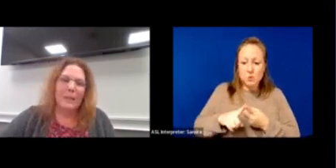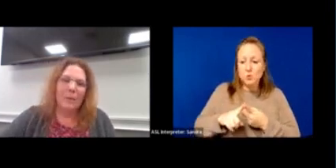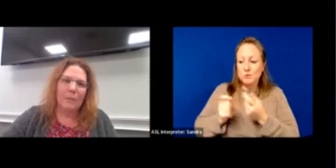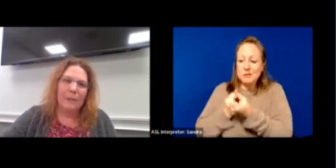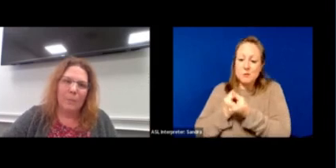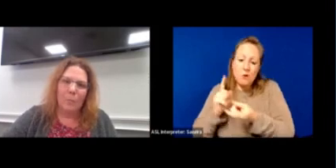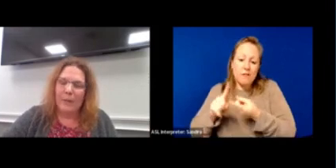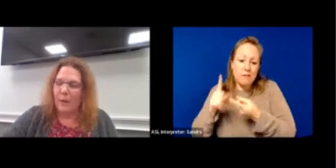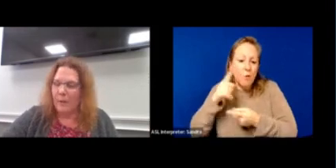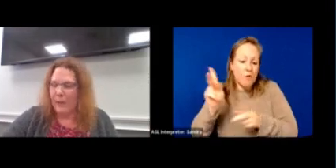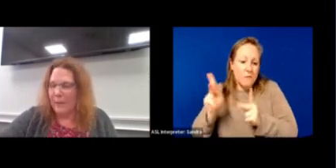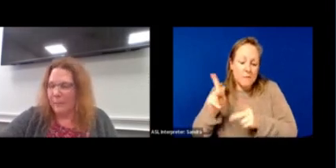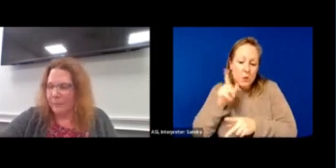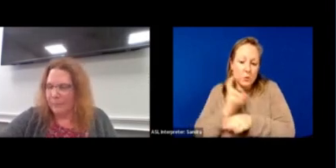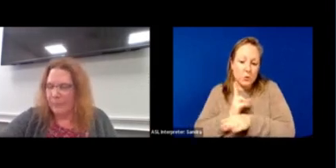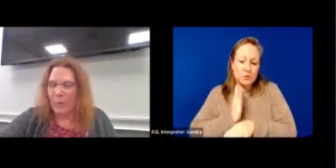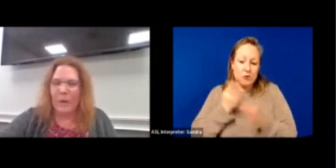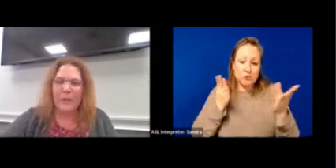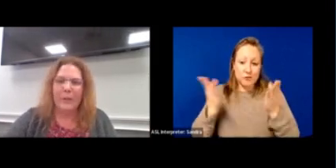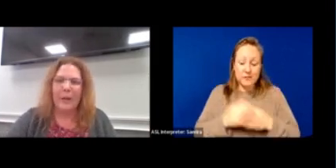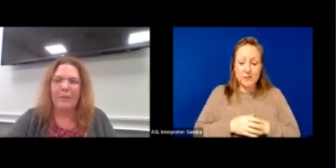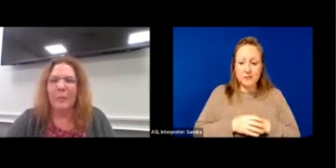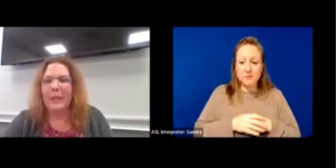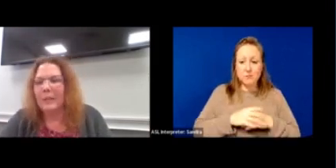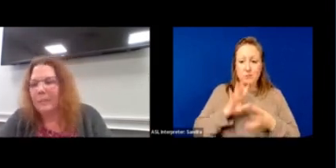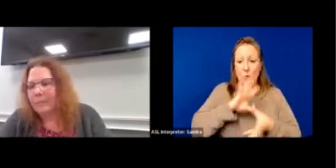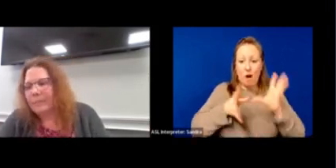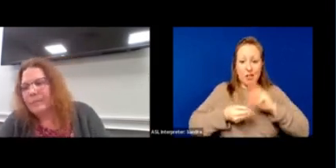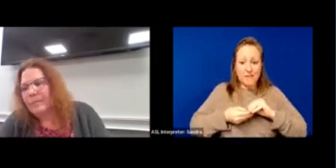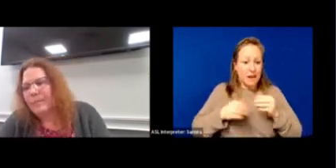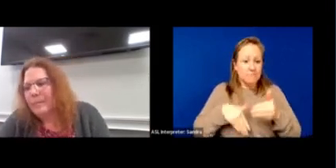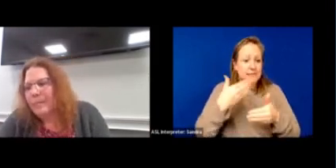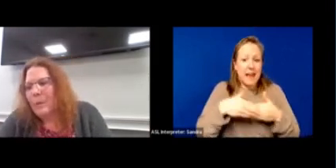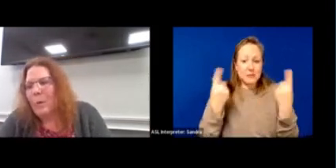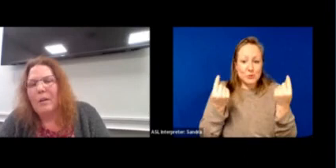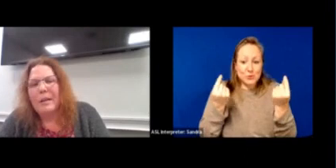So, with all of that, where do we go from here? What are our